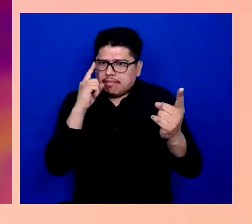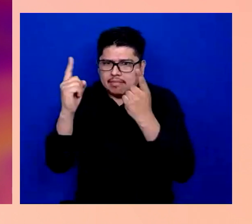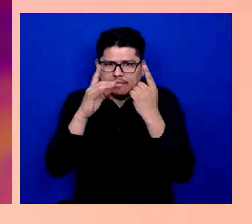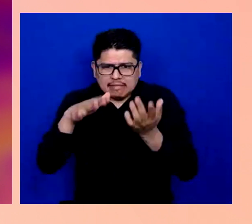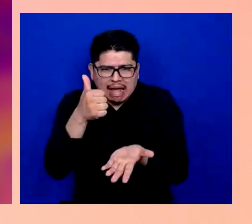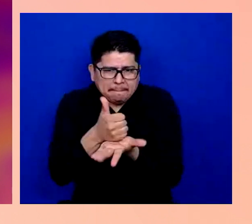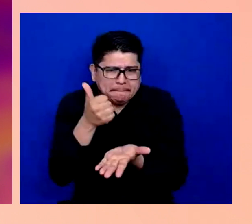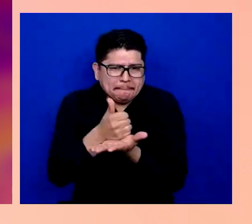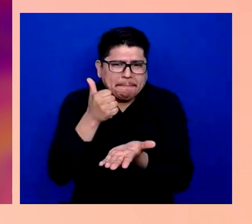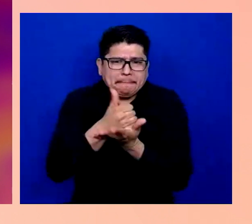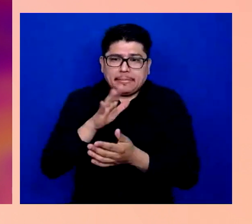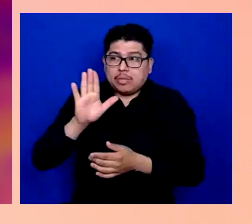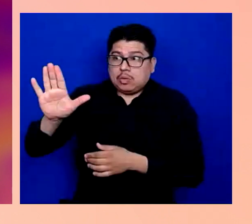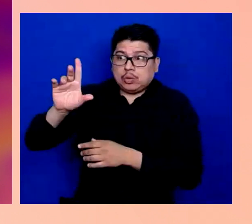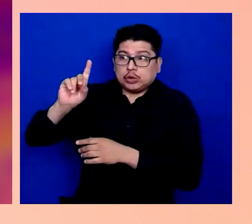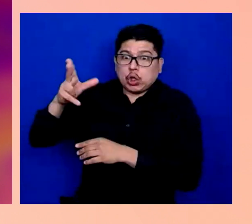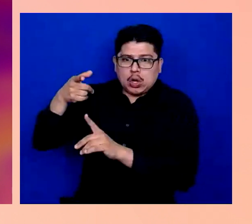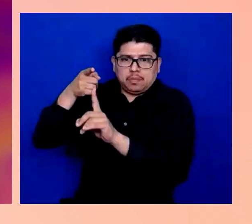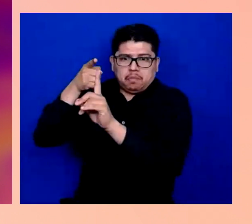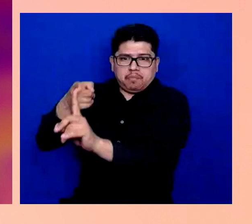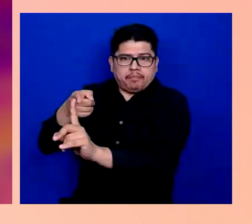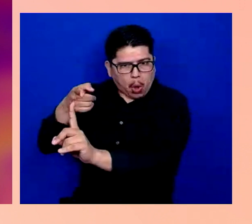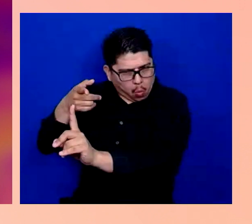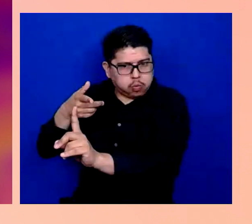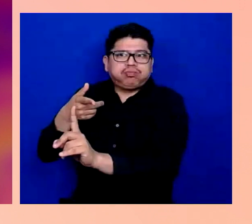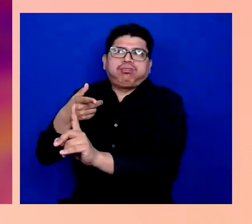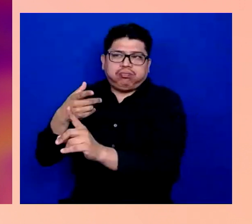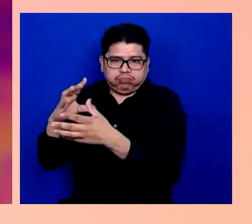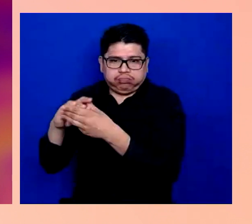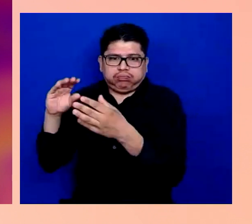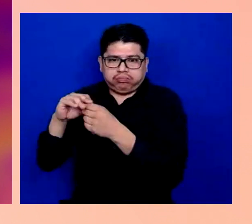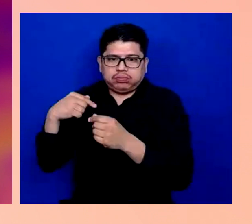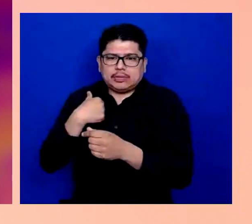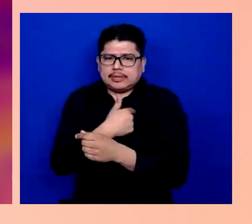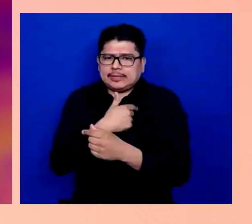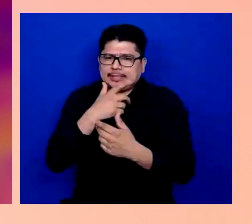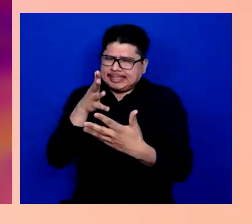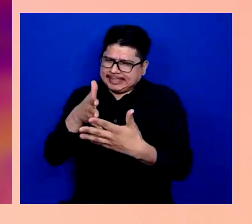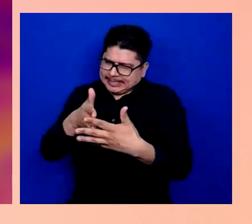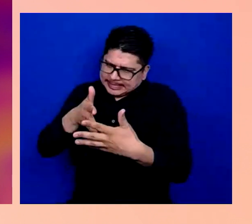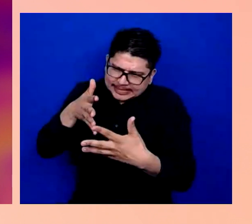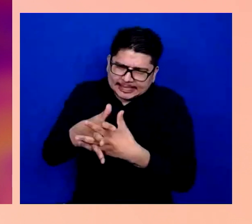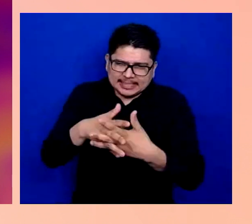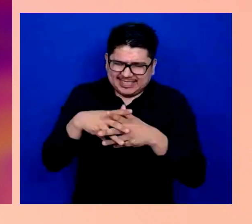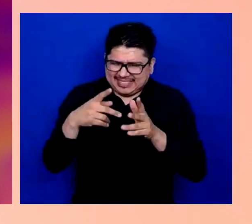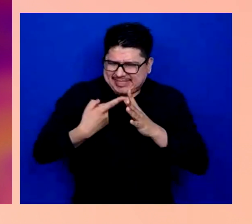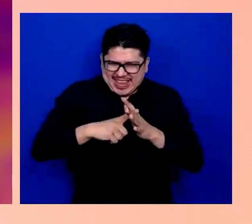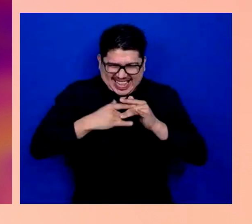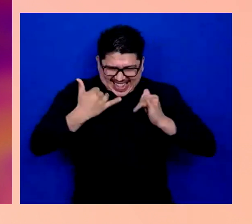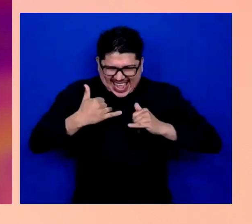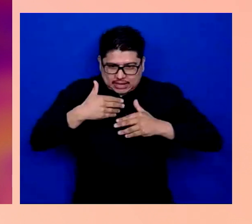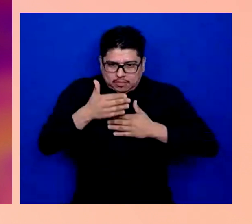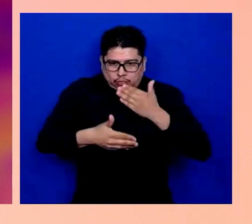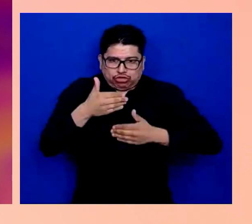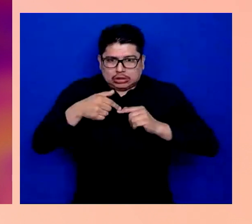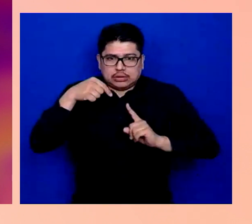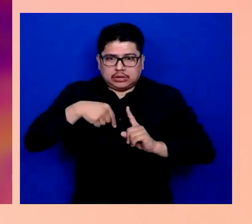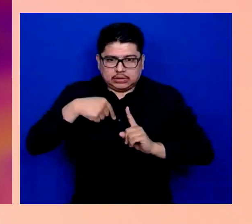we're beginning to embed, we're at the very beginning of this process, that we're seeing it embedded more and more in industry,